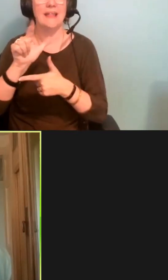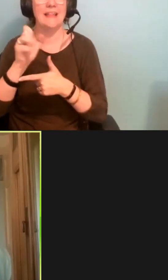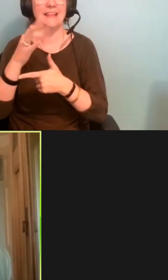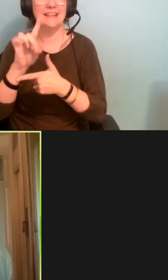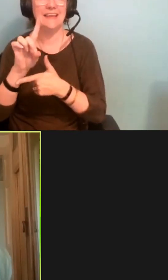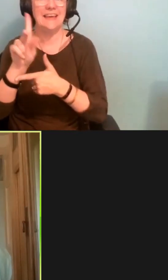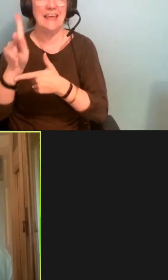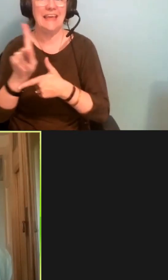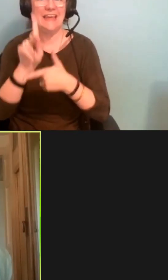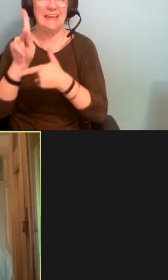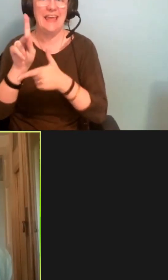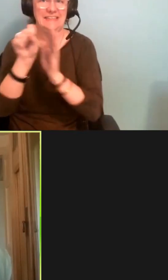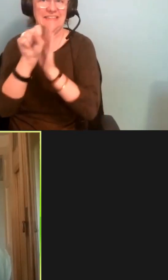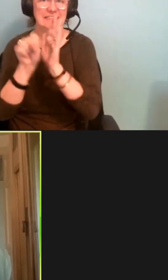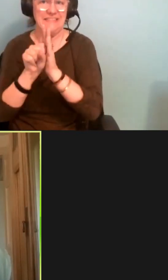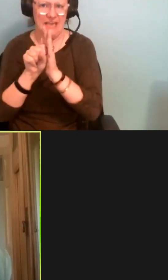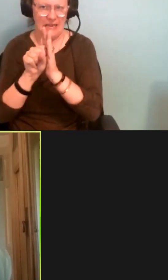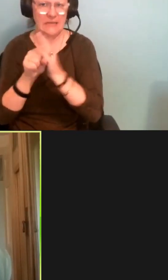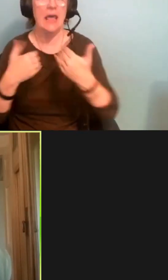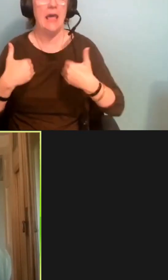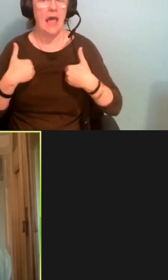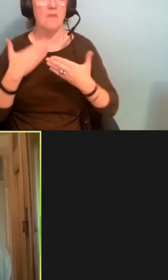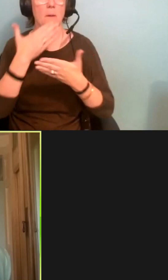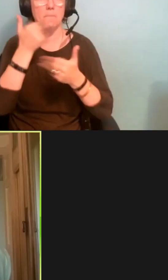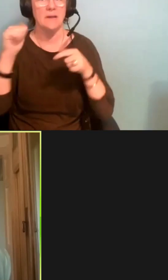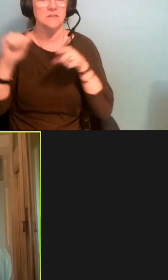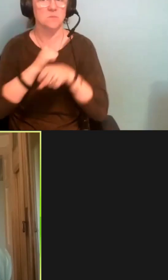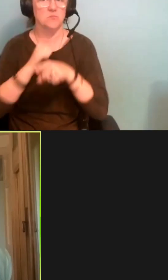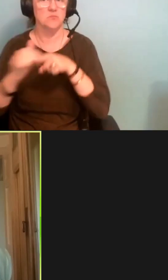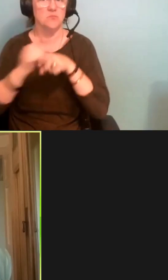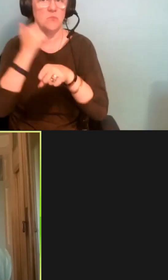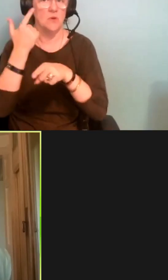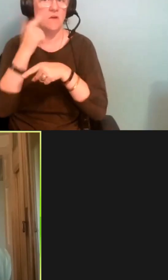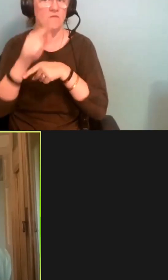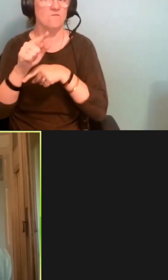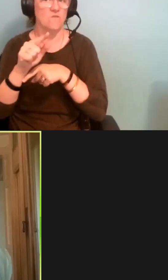practices in assessments and data reporting of language outcomes with Dev